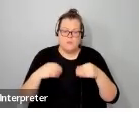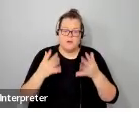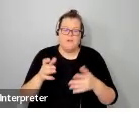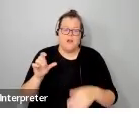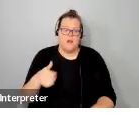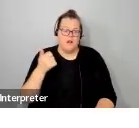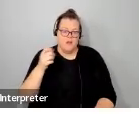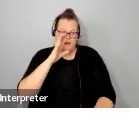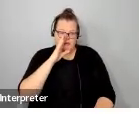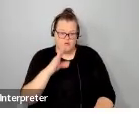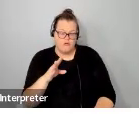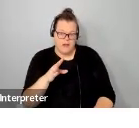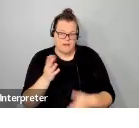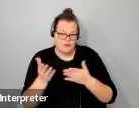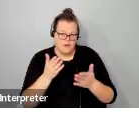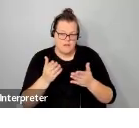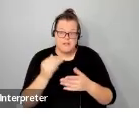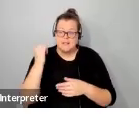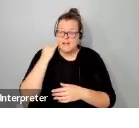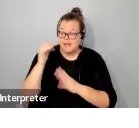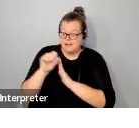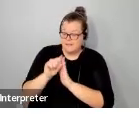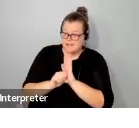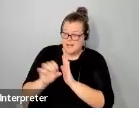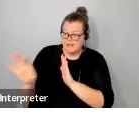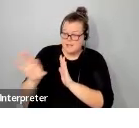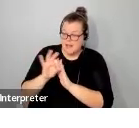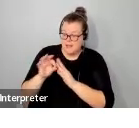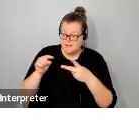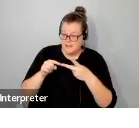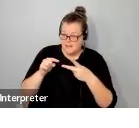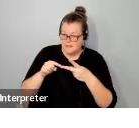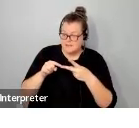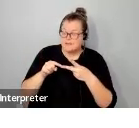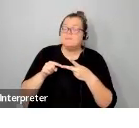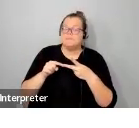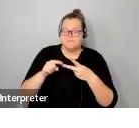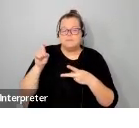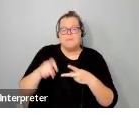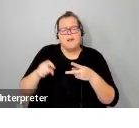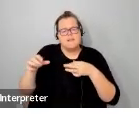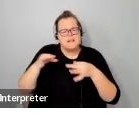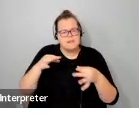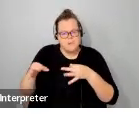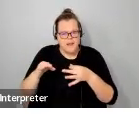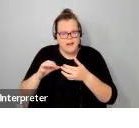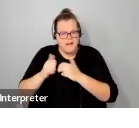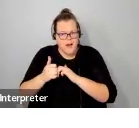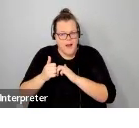And if the state selects that second option, they have to explain how that waiver service provider is the is determined to